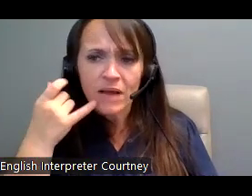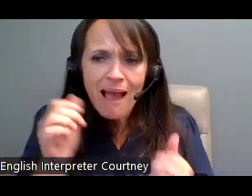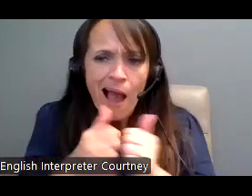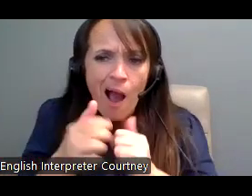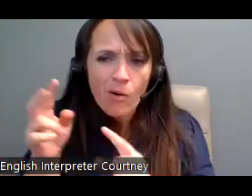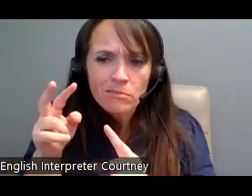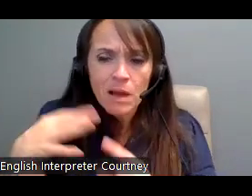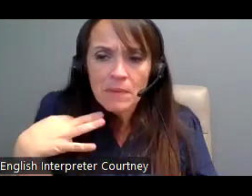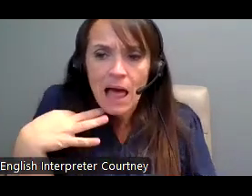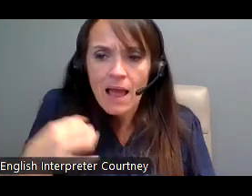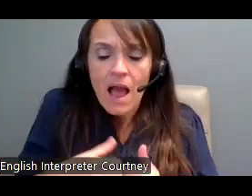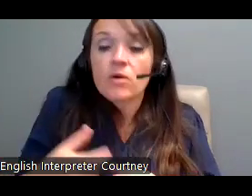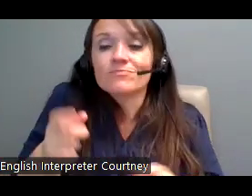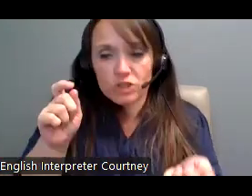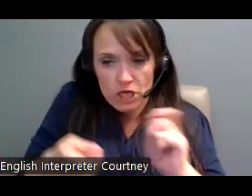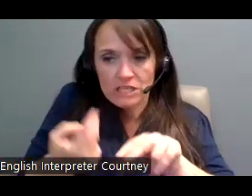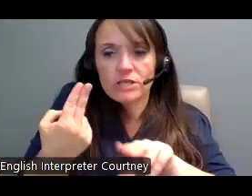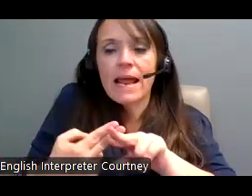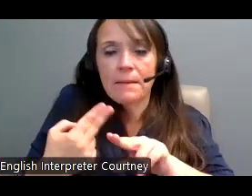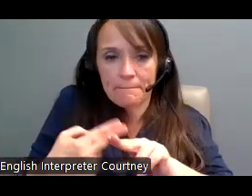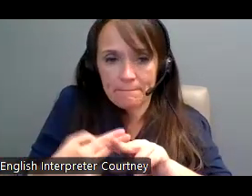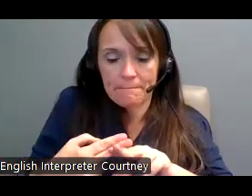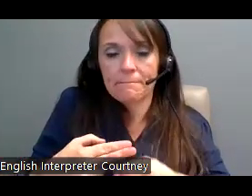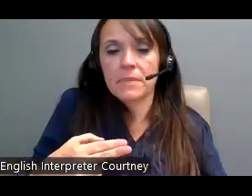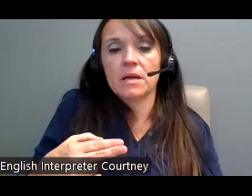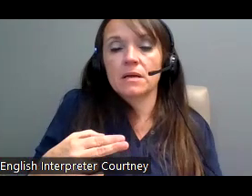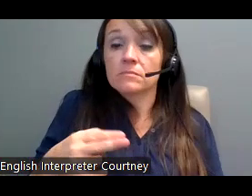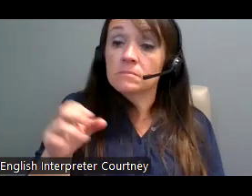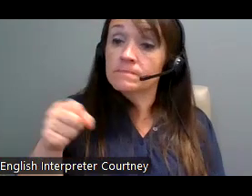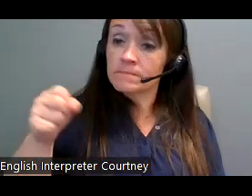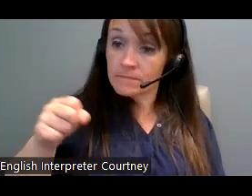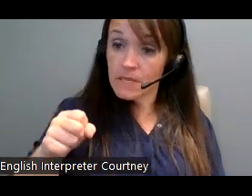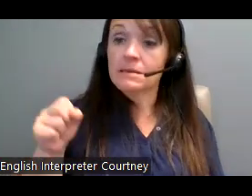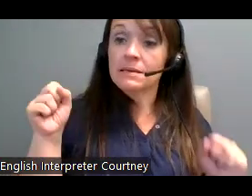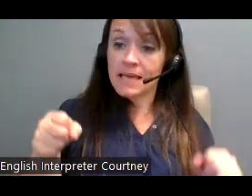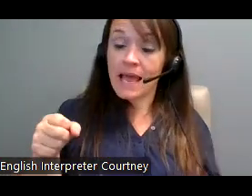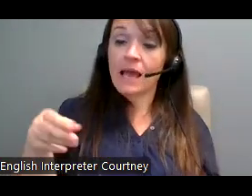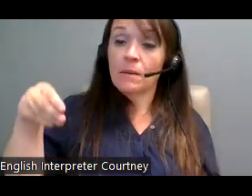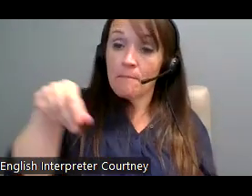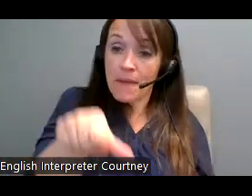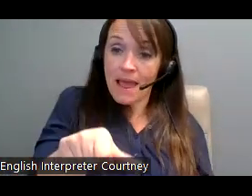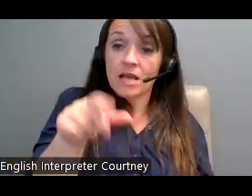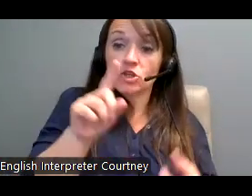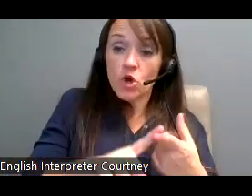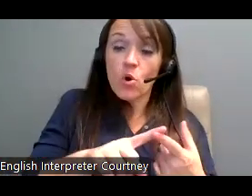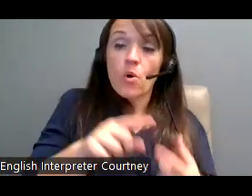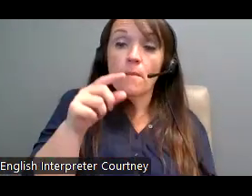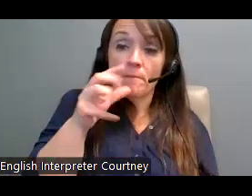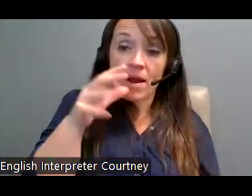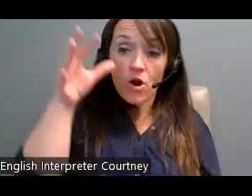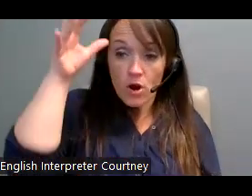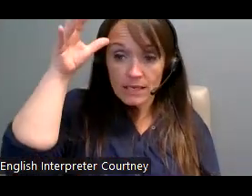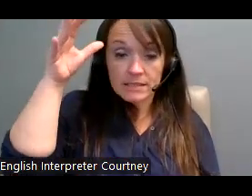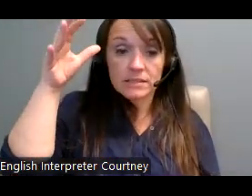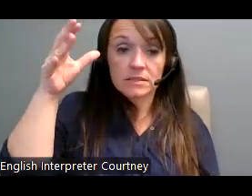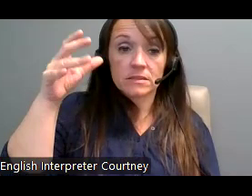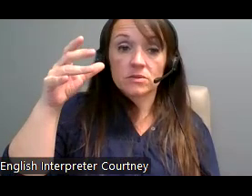change their name. It does cover travel reimbursements for parents to and from any